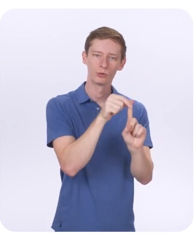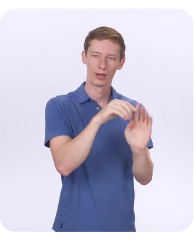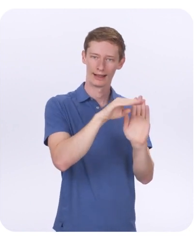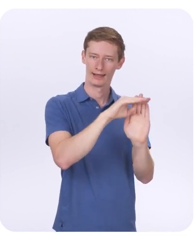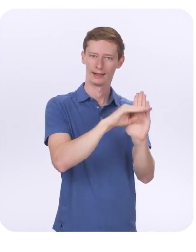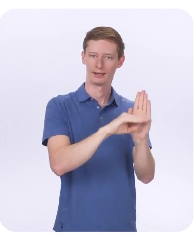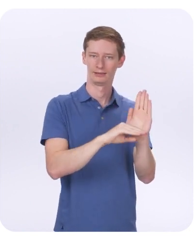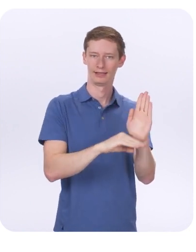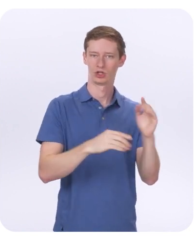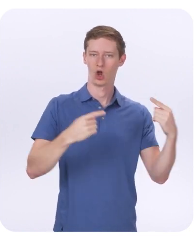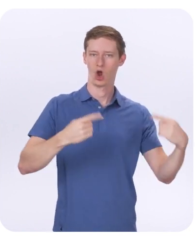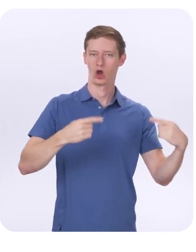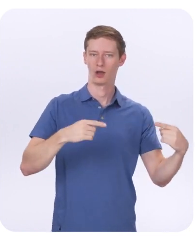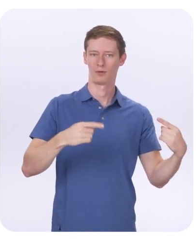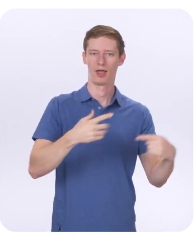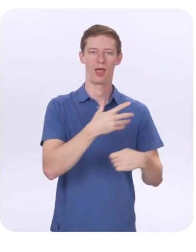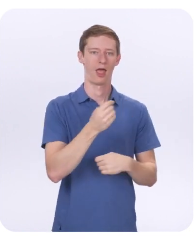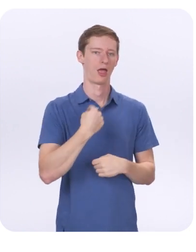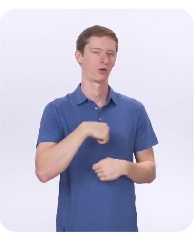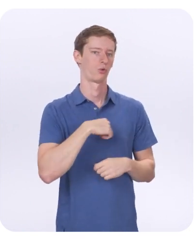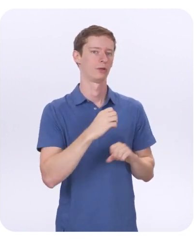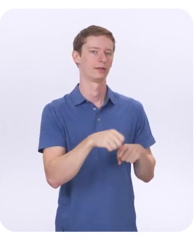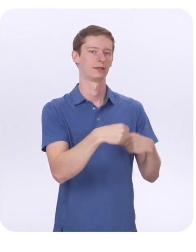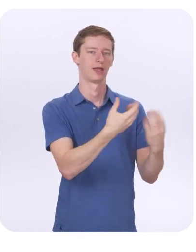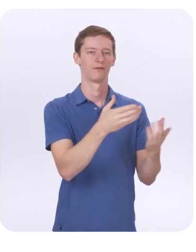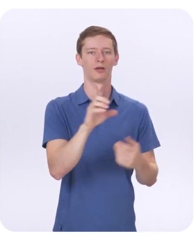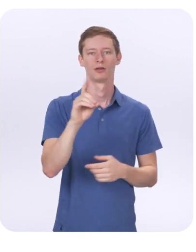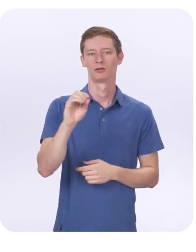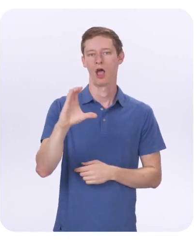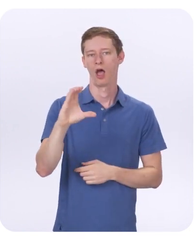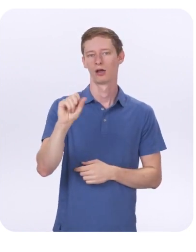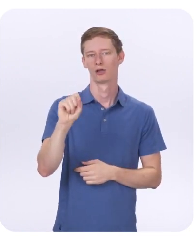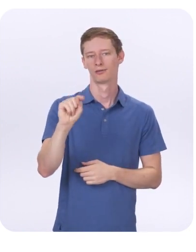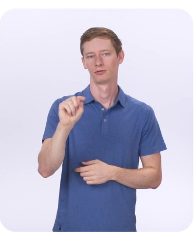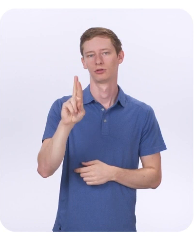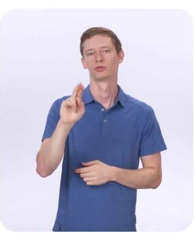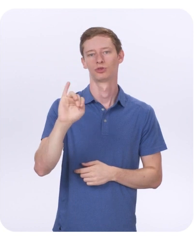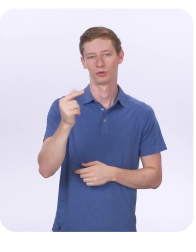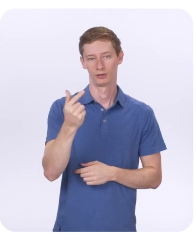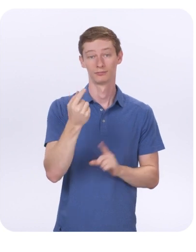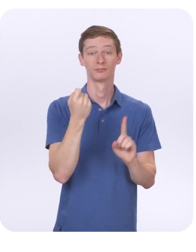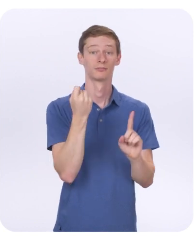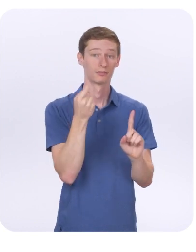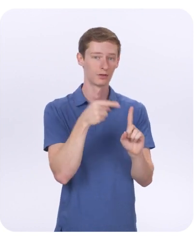the highlighted code which is a return of sorted of list of set of L,